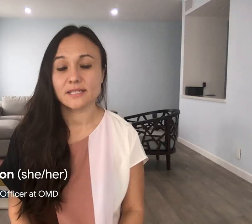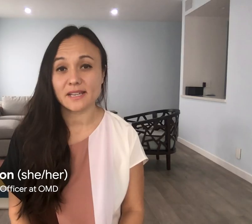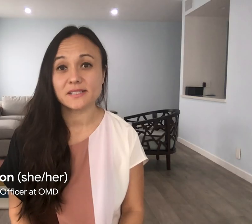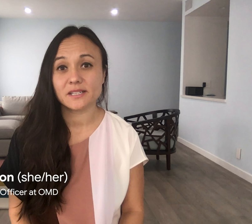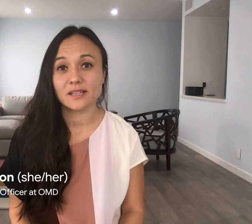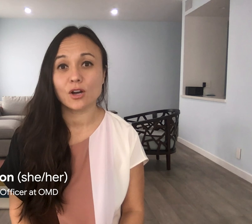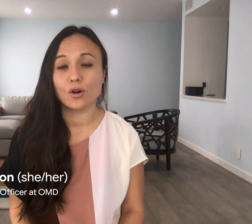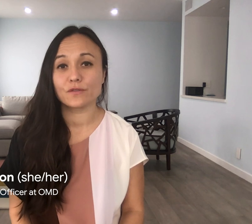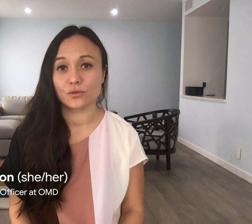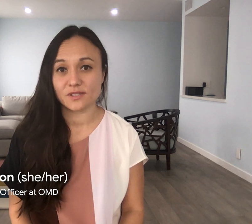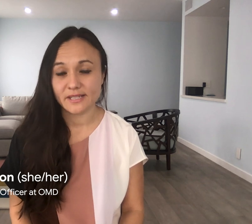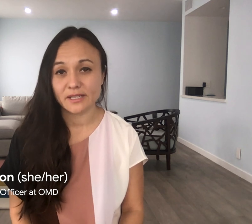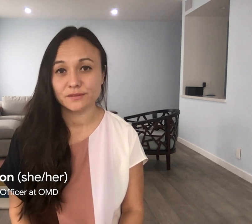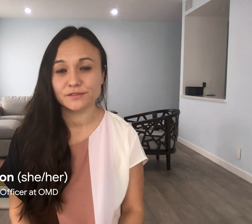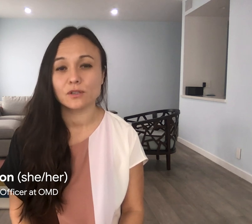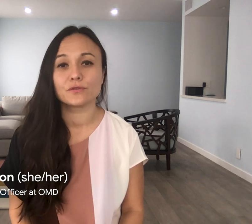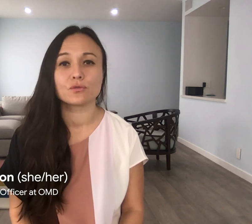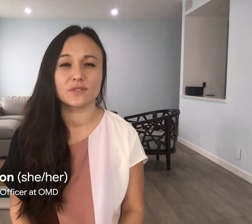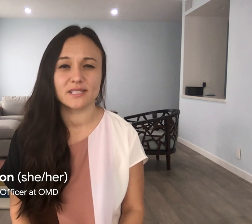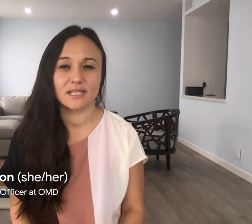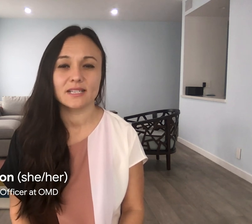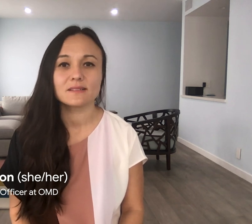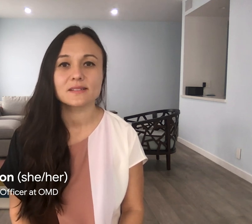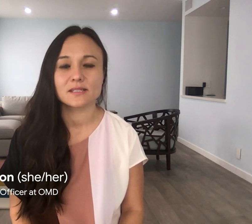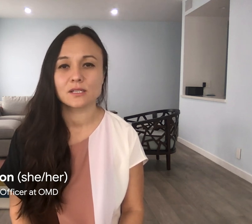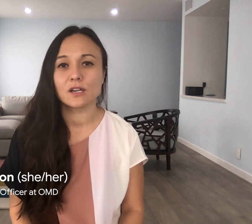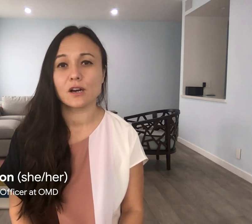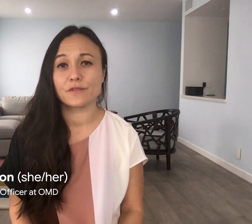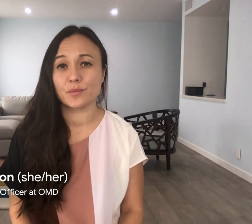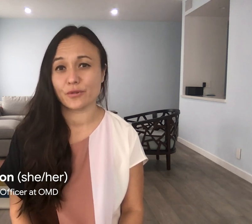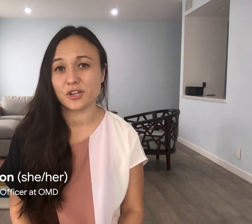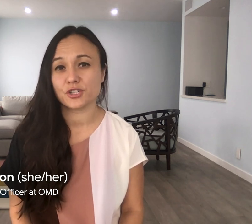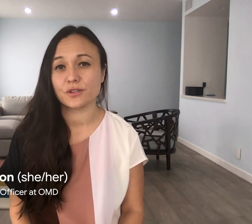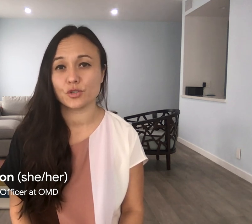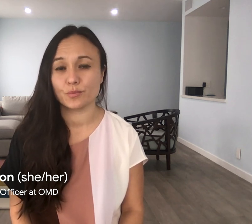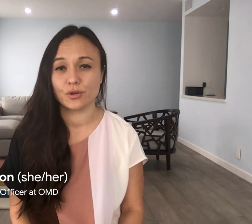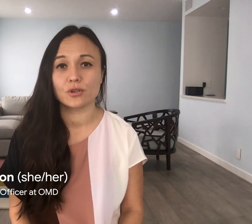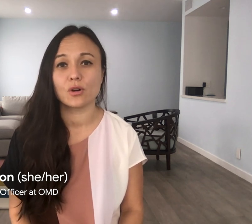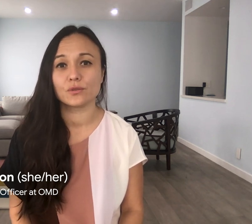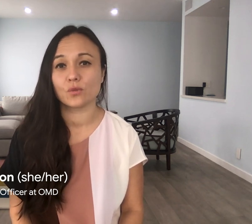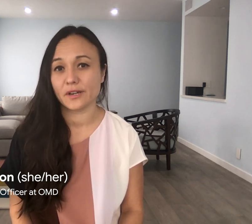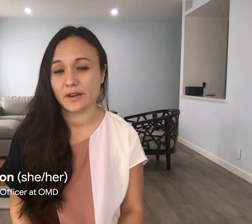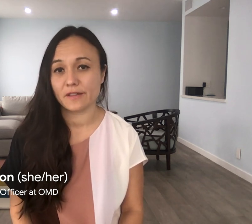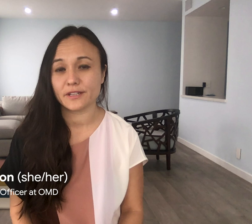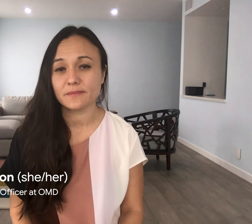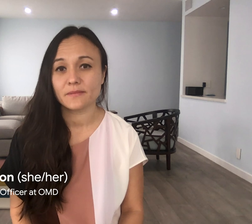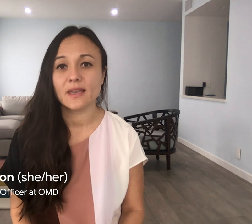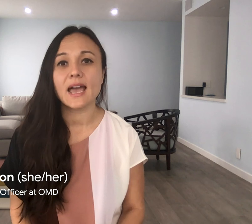Testing of yourself, of your resilience, of the pressure that you put on one another,